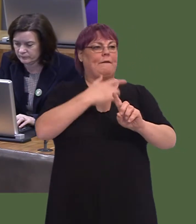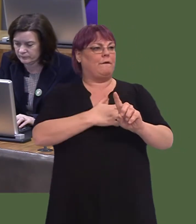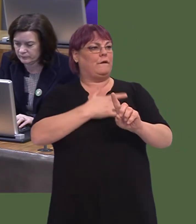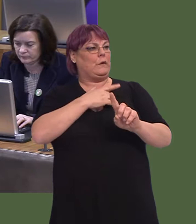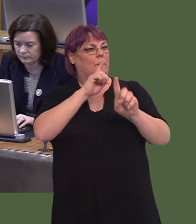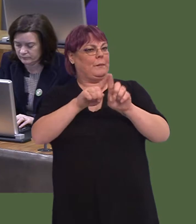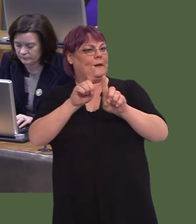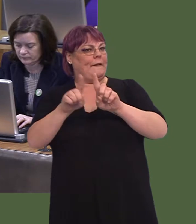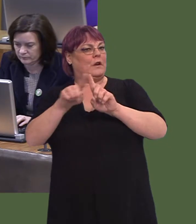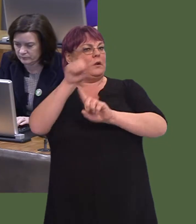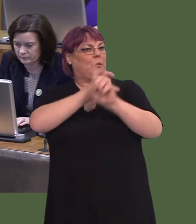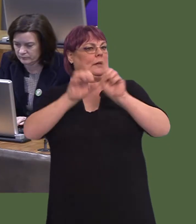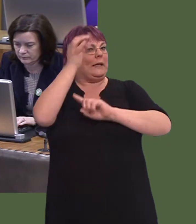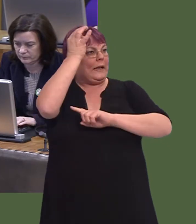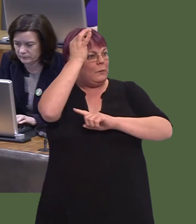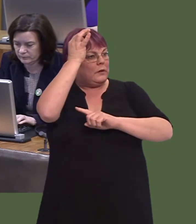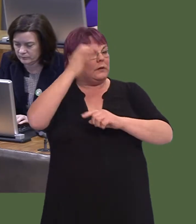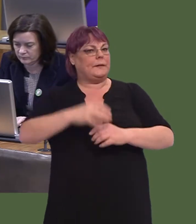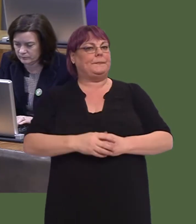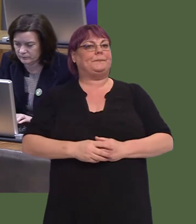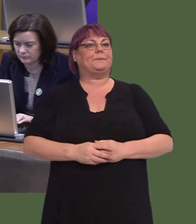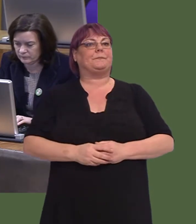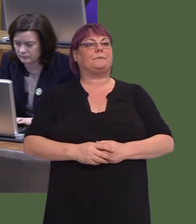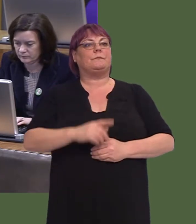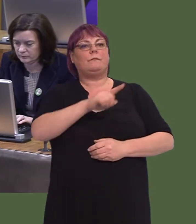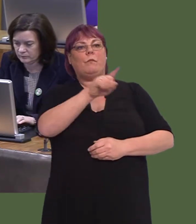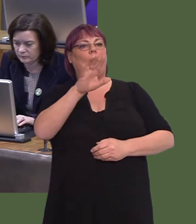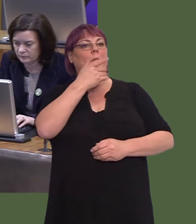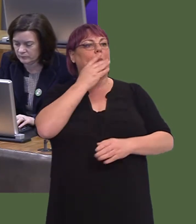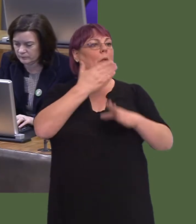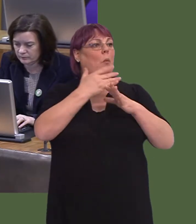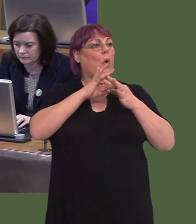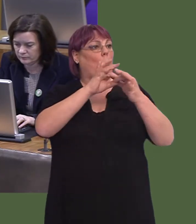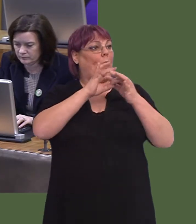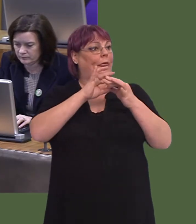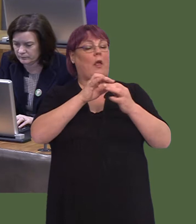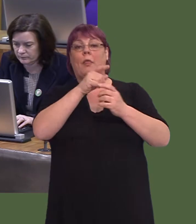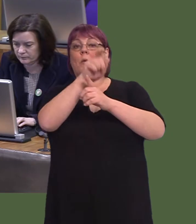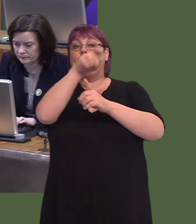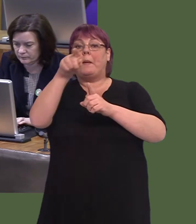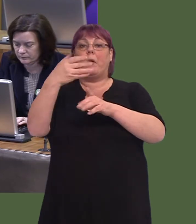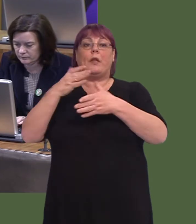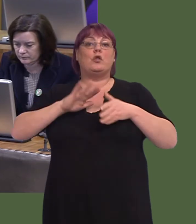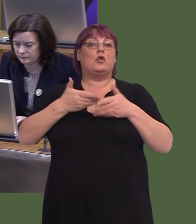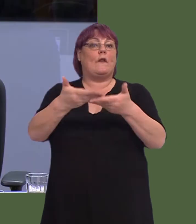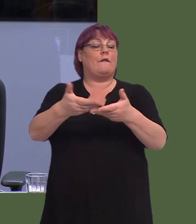yes, but also the communities that they serve and the people that they work with. And, indeed, the panel have already taken evidence from the Wales Audit Office.